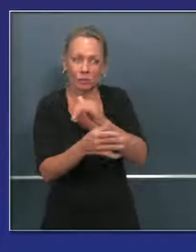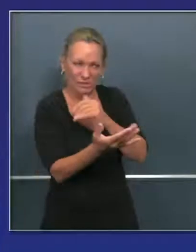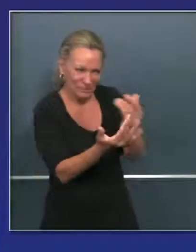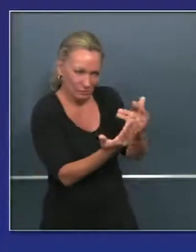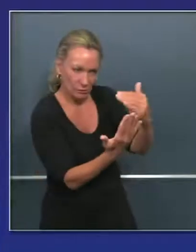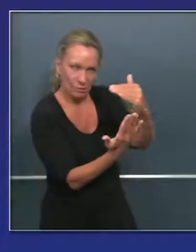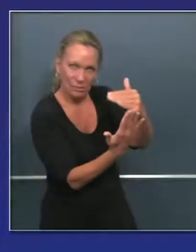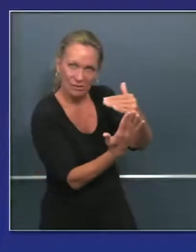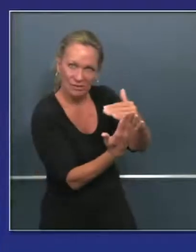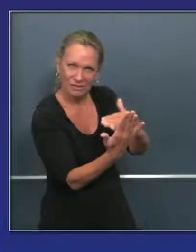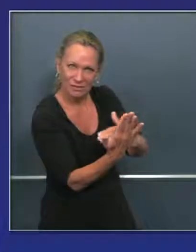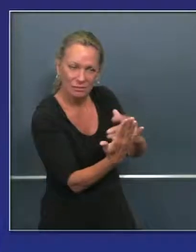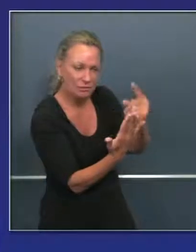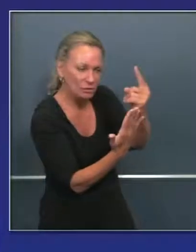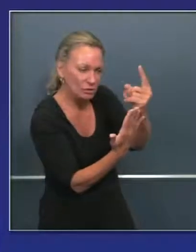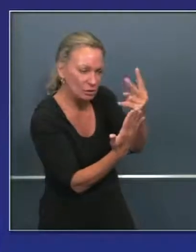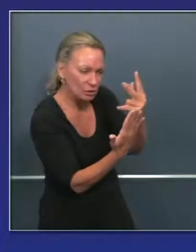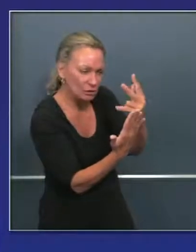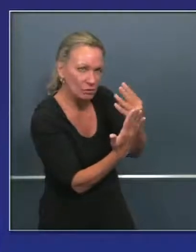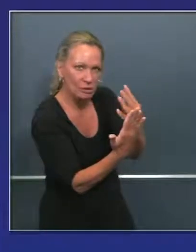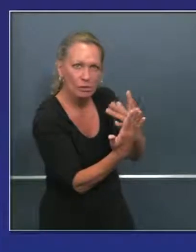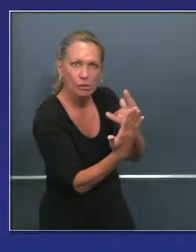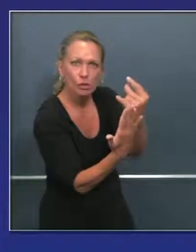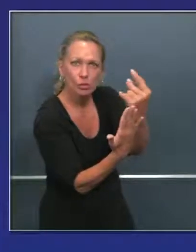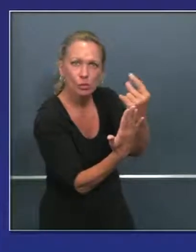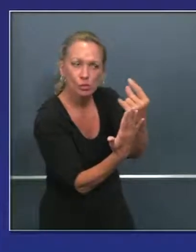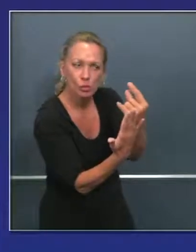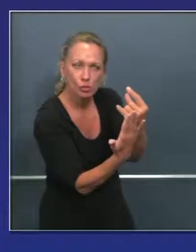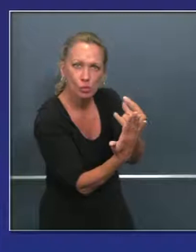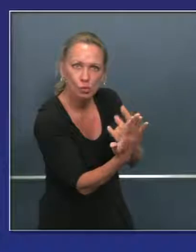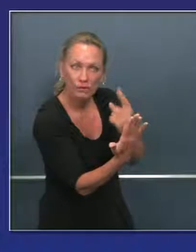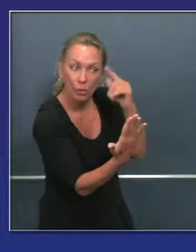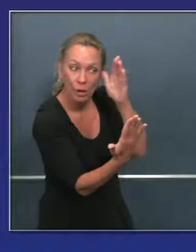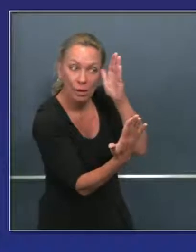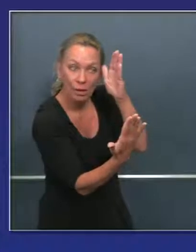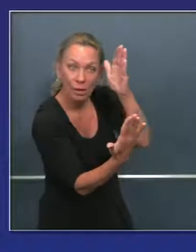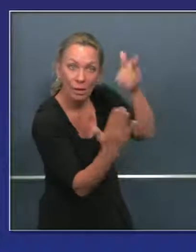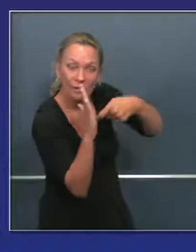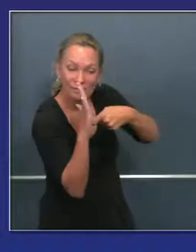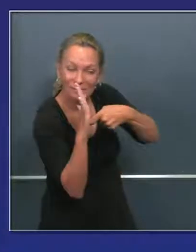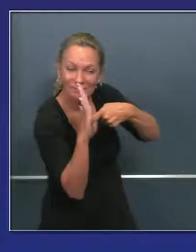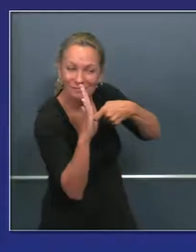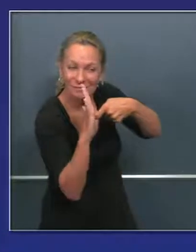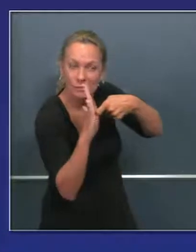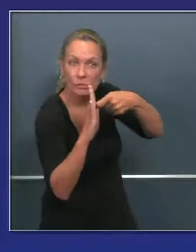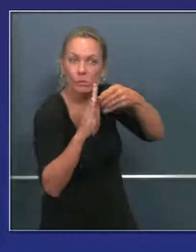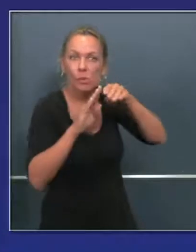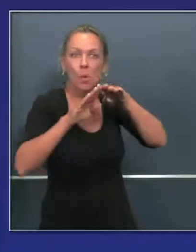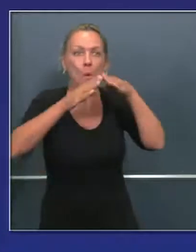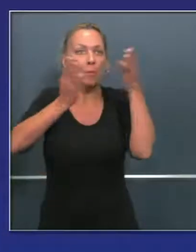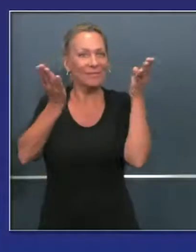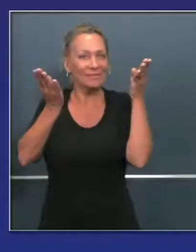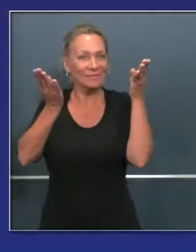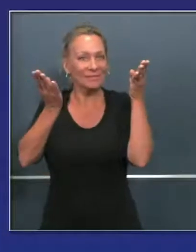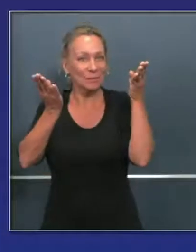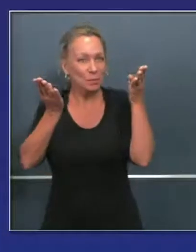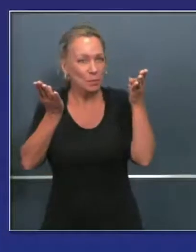array of agencies and departments to support those counties in improving those conditions so we can